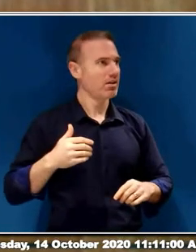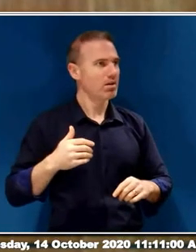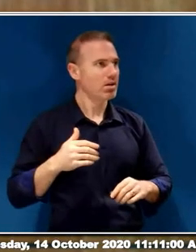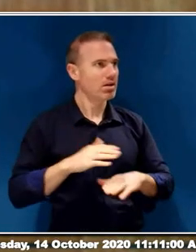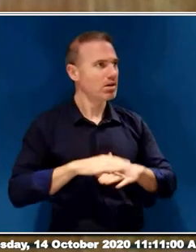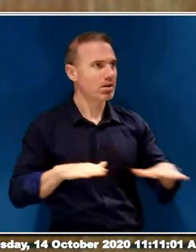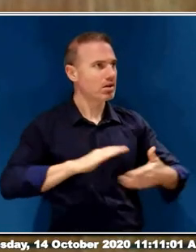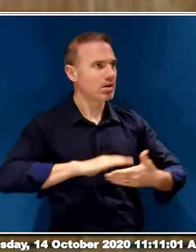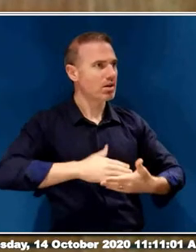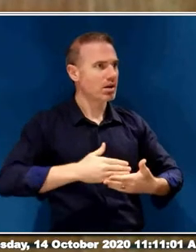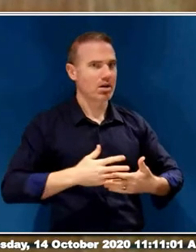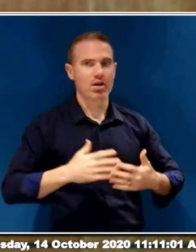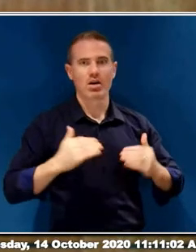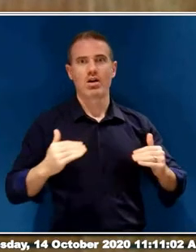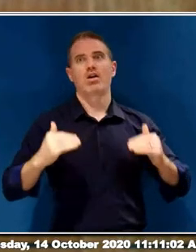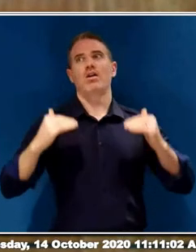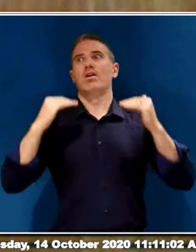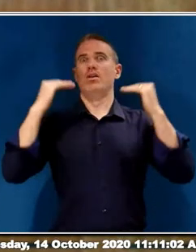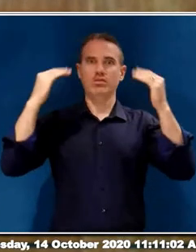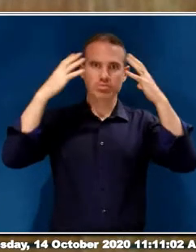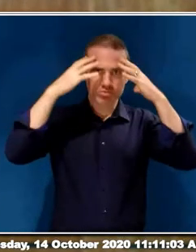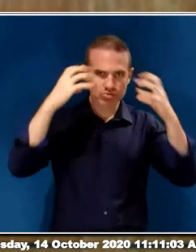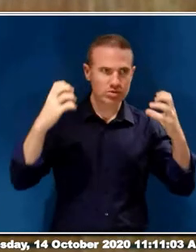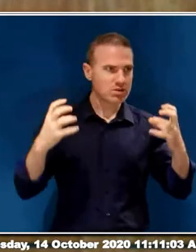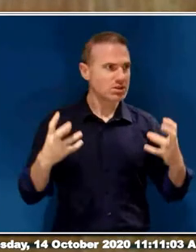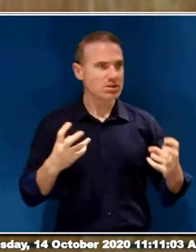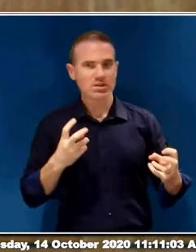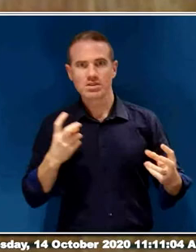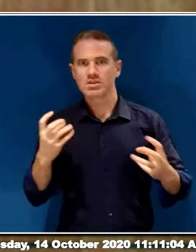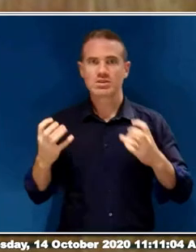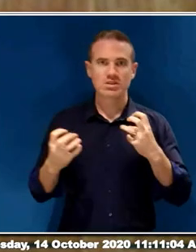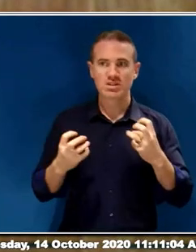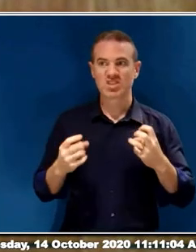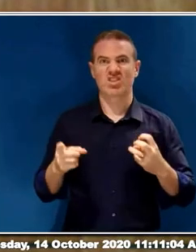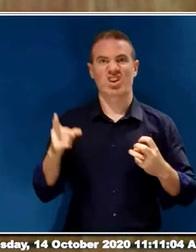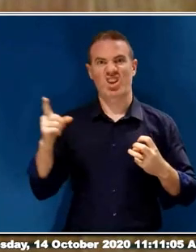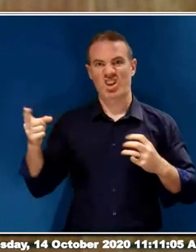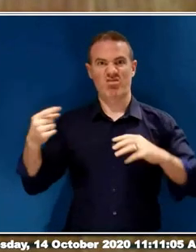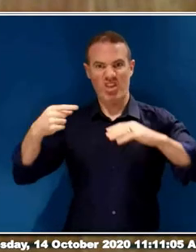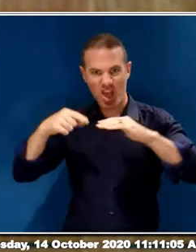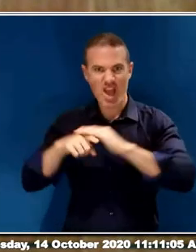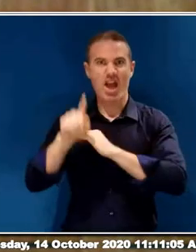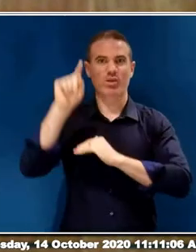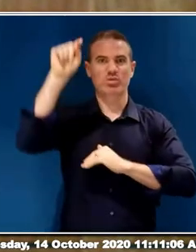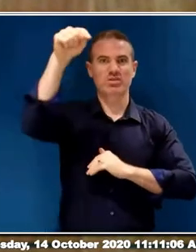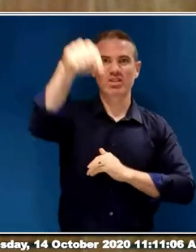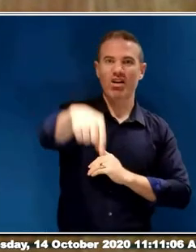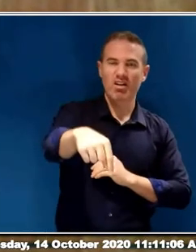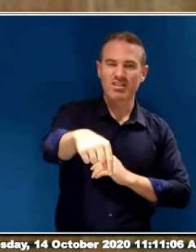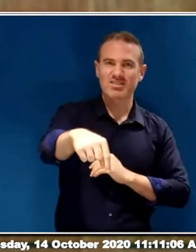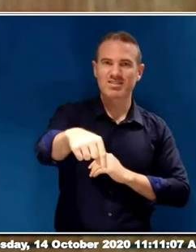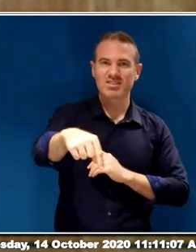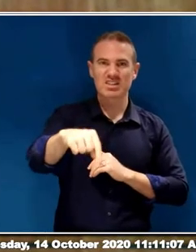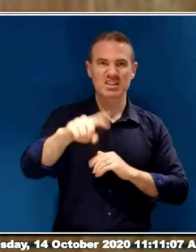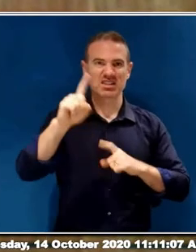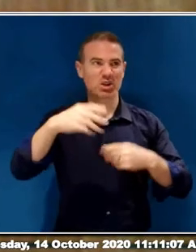He went outside of the building and began kicking doors and windows.